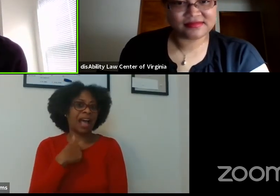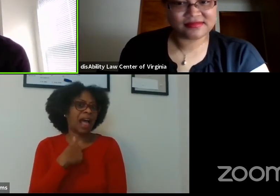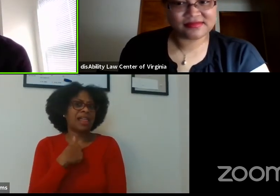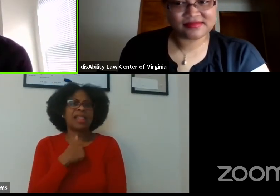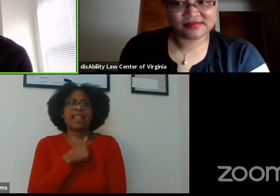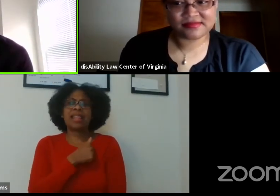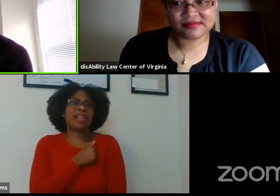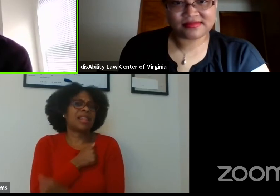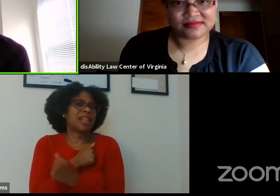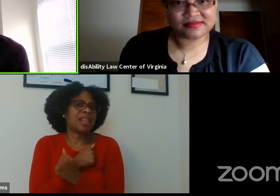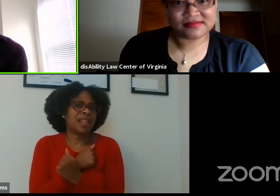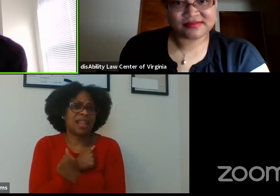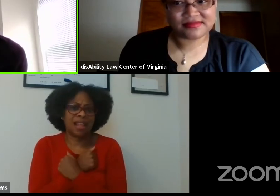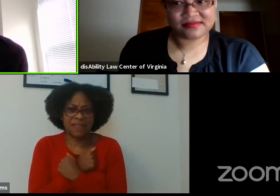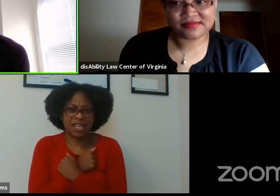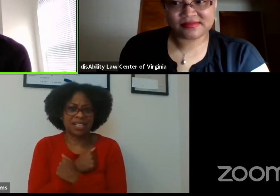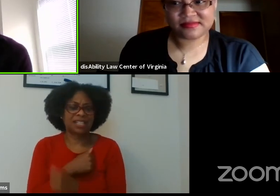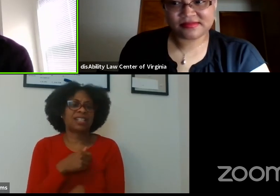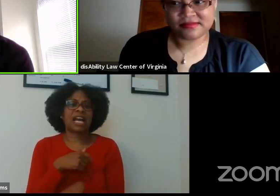I will stick to running.